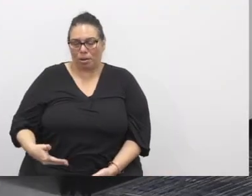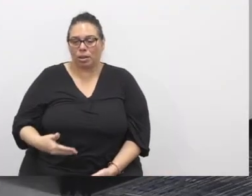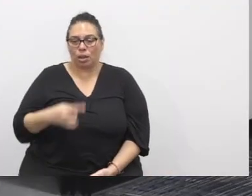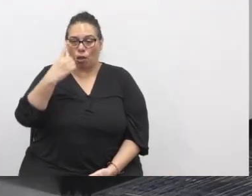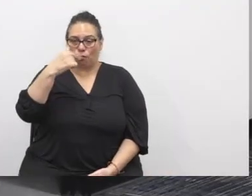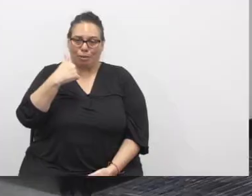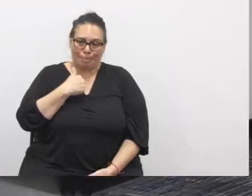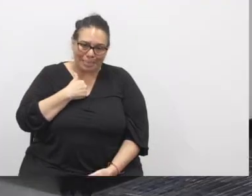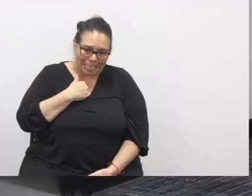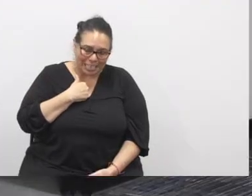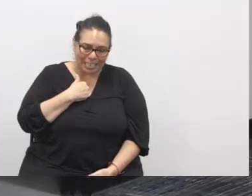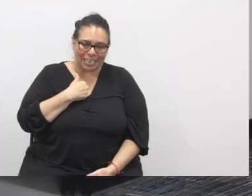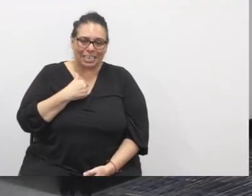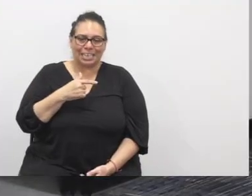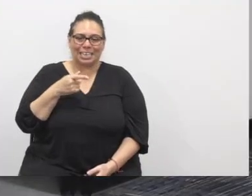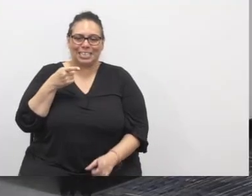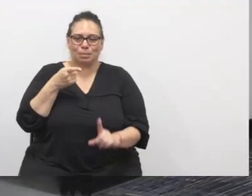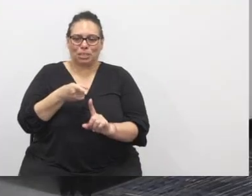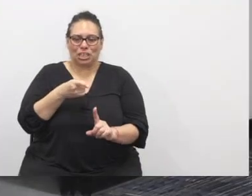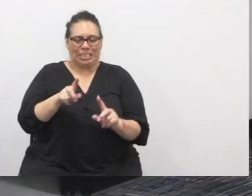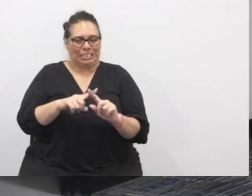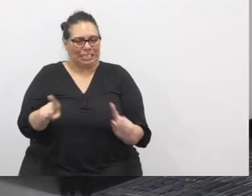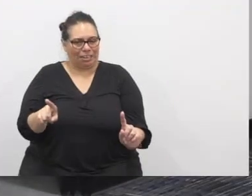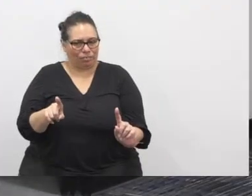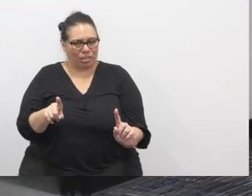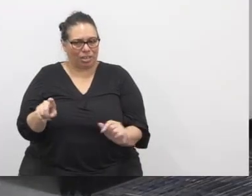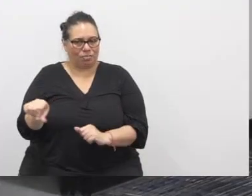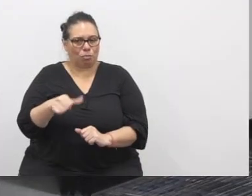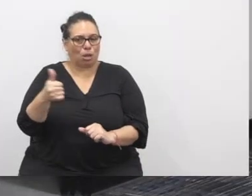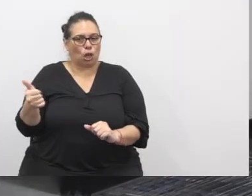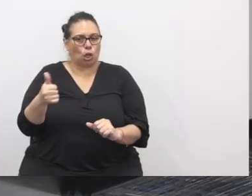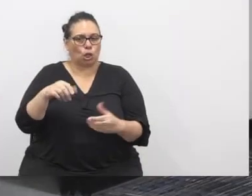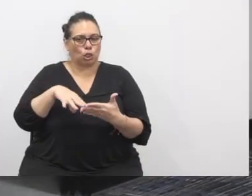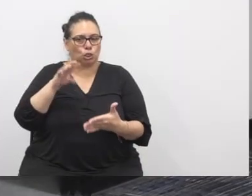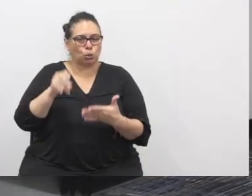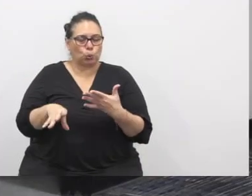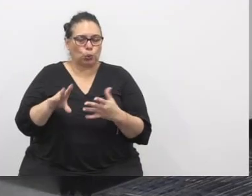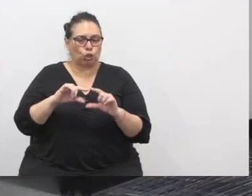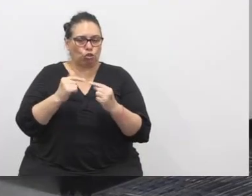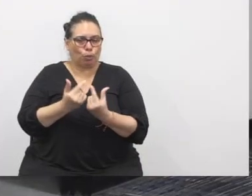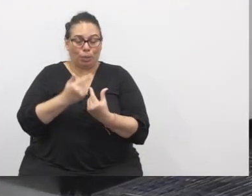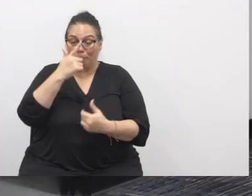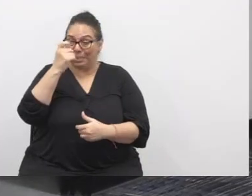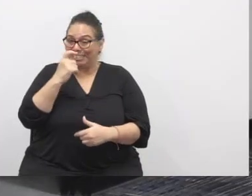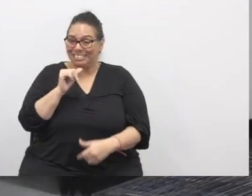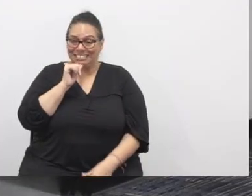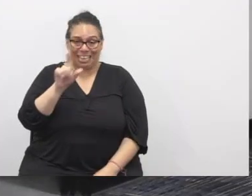well, it is particularly different from every other student group I've been part of because it's not just student led